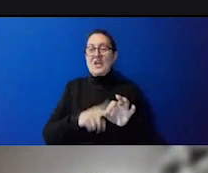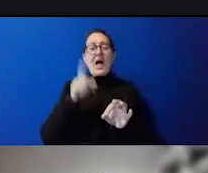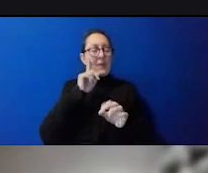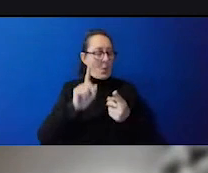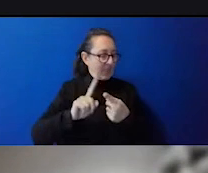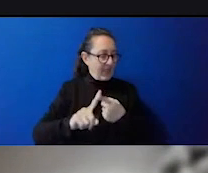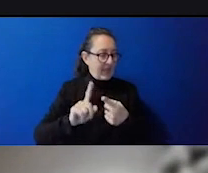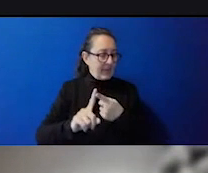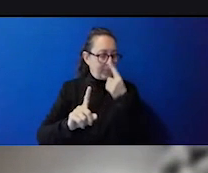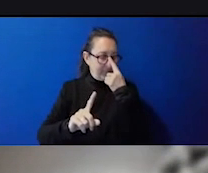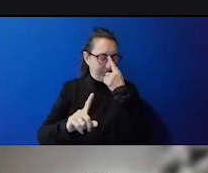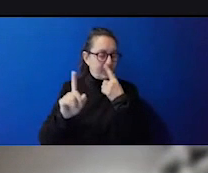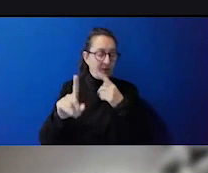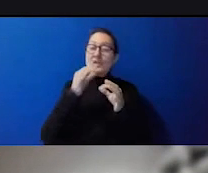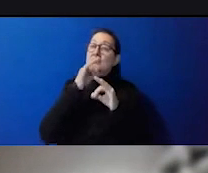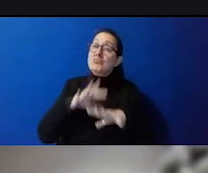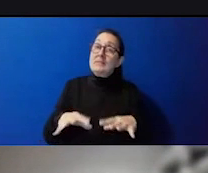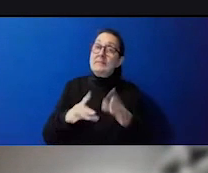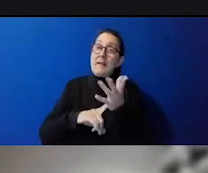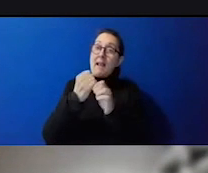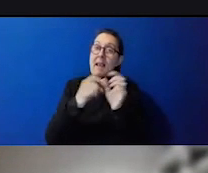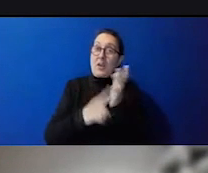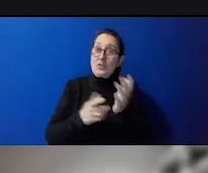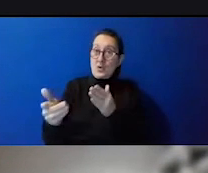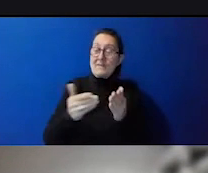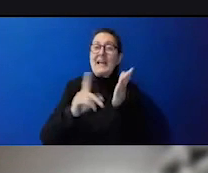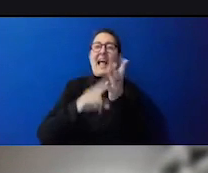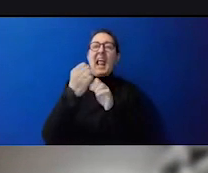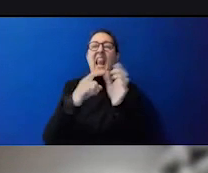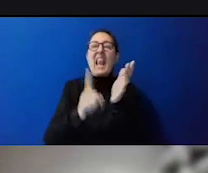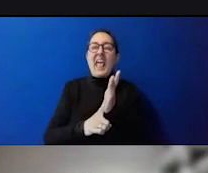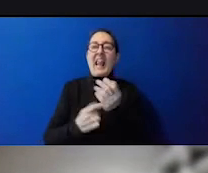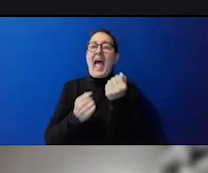um again for the children's legal service legal aid is available to all children um for criminal